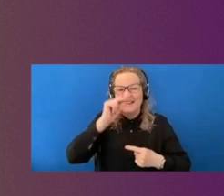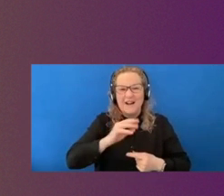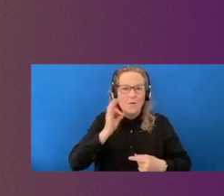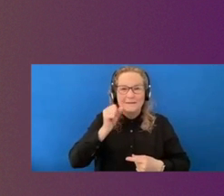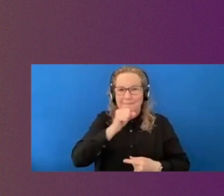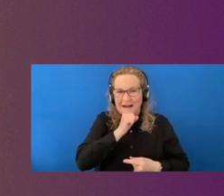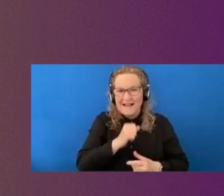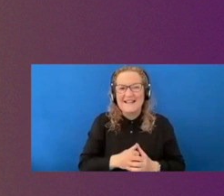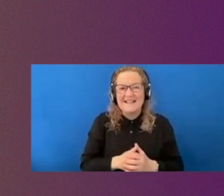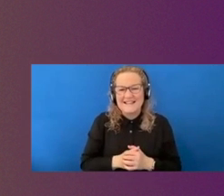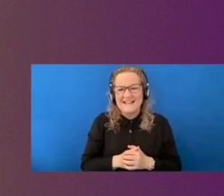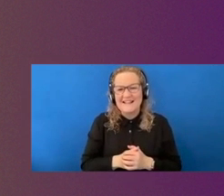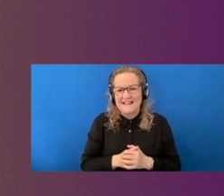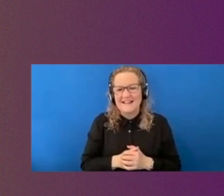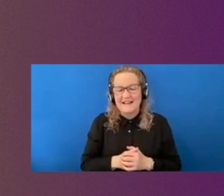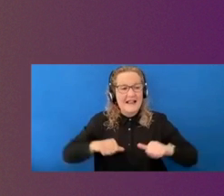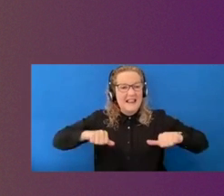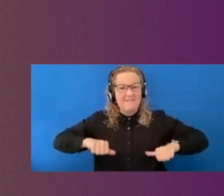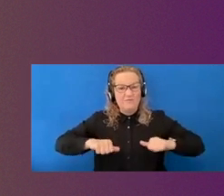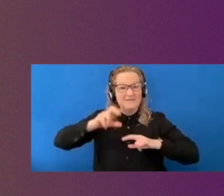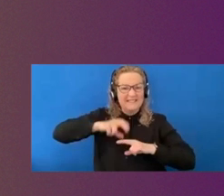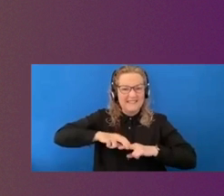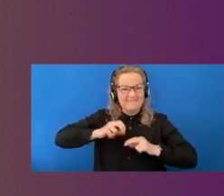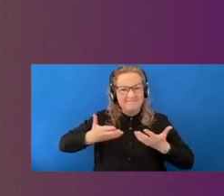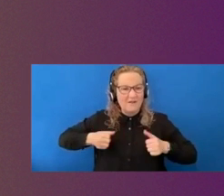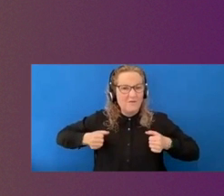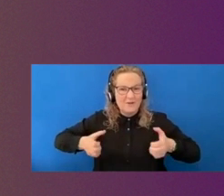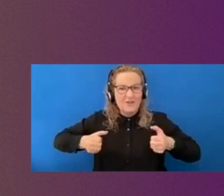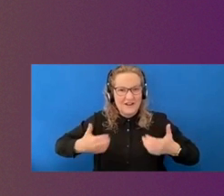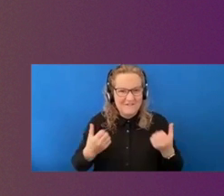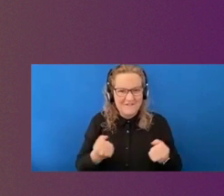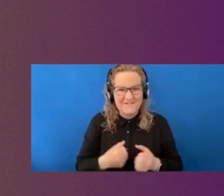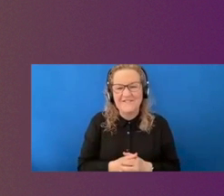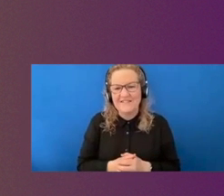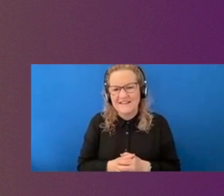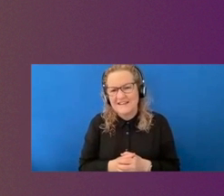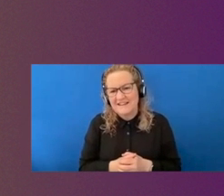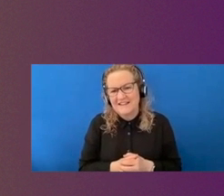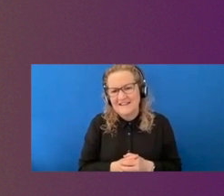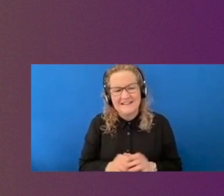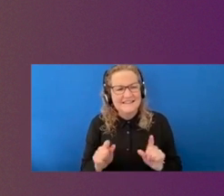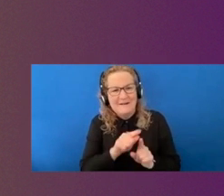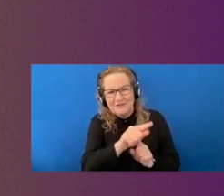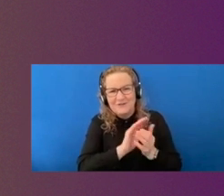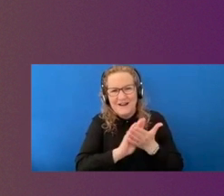um sitting in the living room i'll also navigate the world using a wheelchair um similar to yourself hannah after suffering spinal cord injury